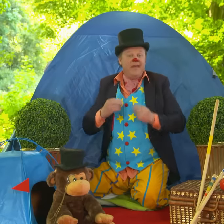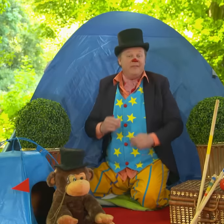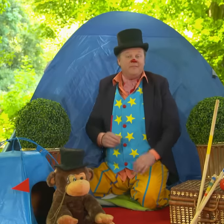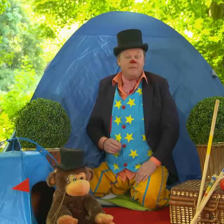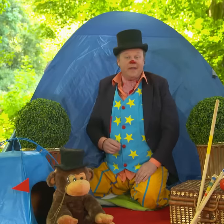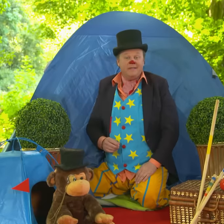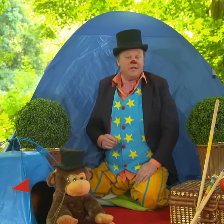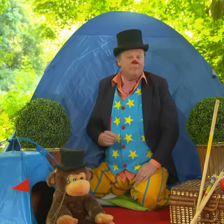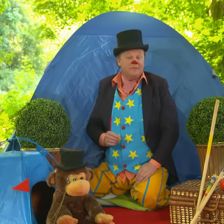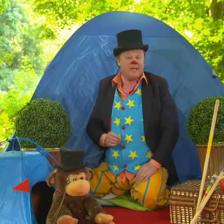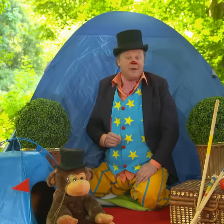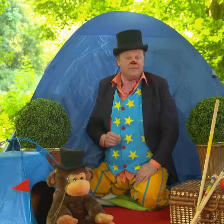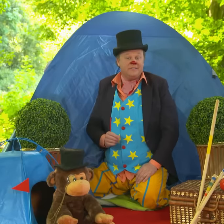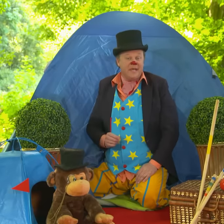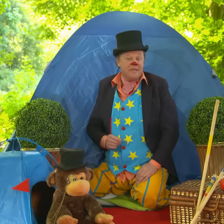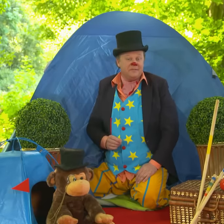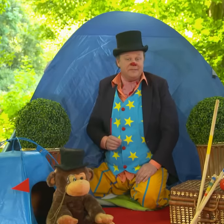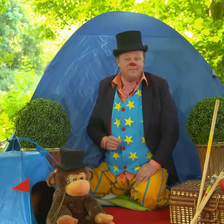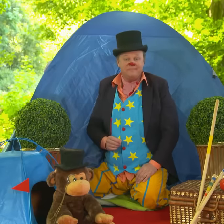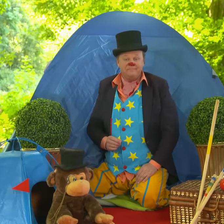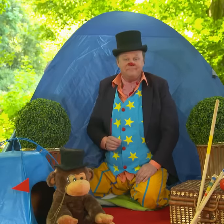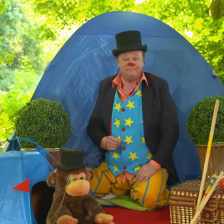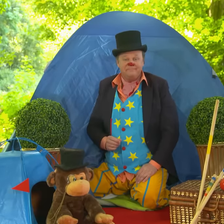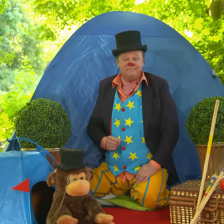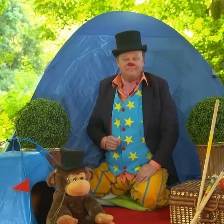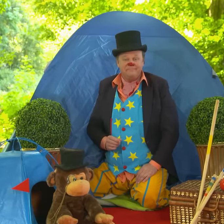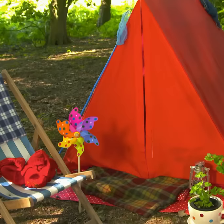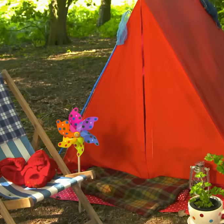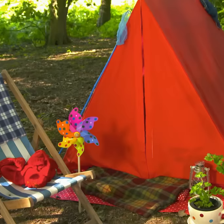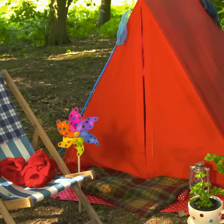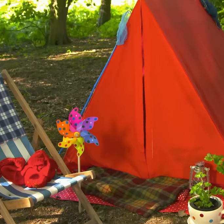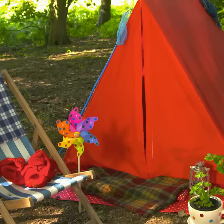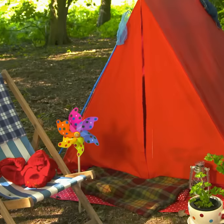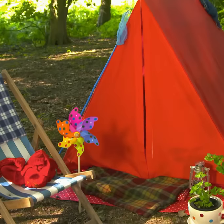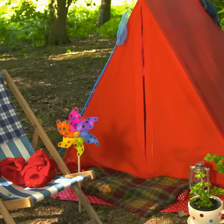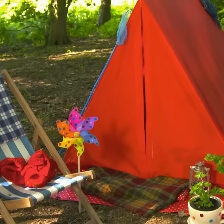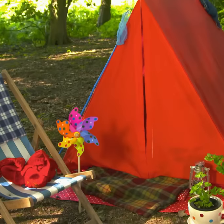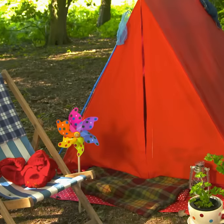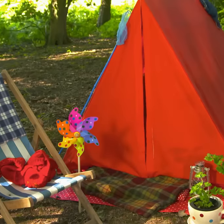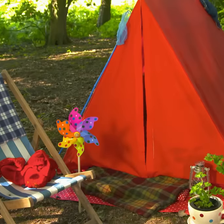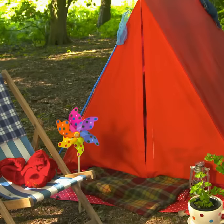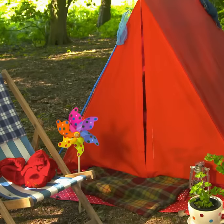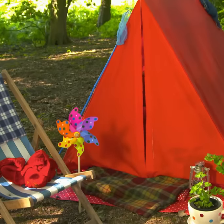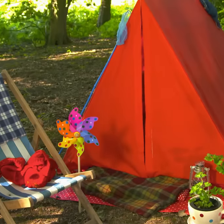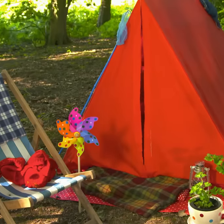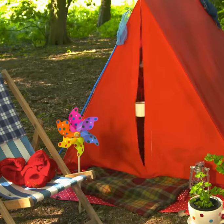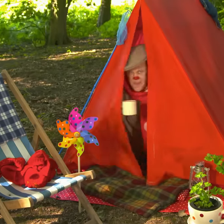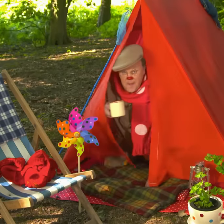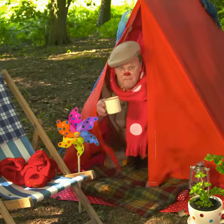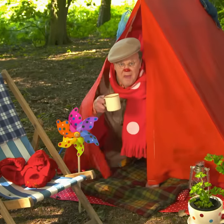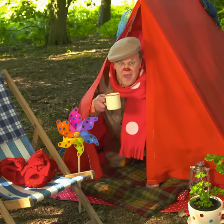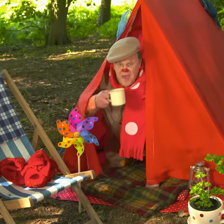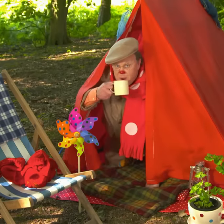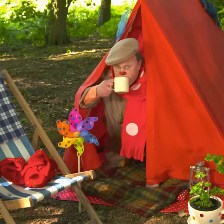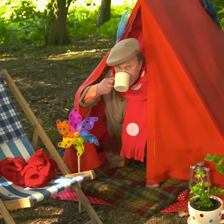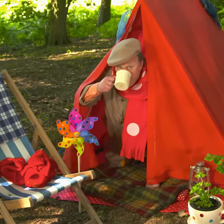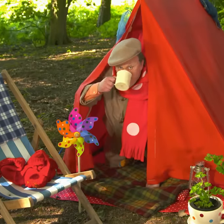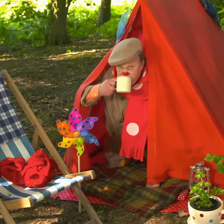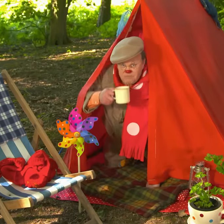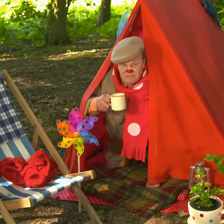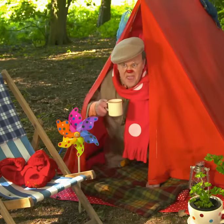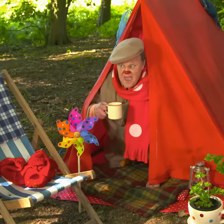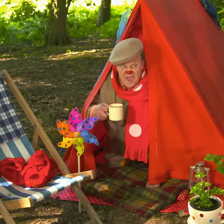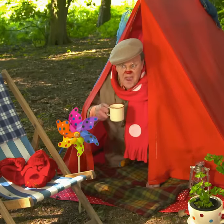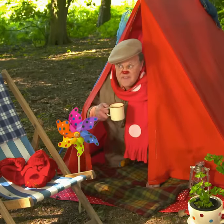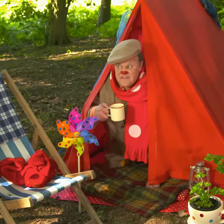yes it's my tumble towers tent wow and who would camp in a tent like this me hello grandad